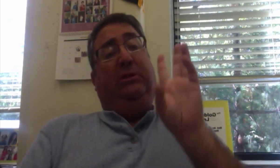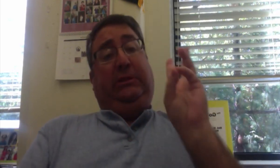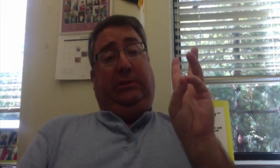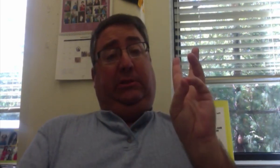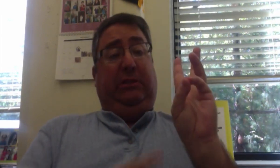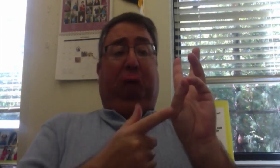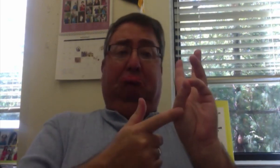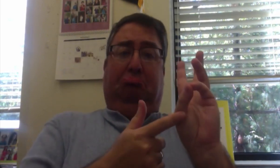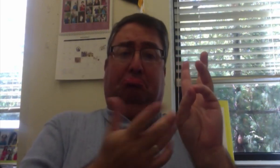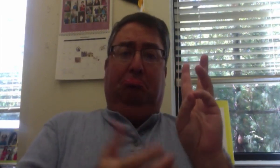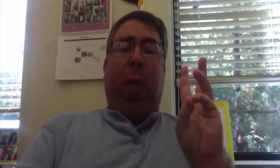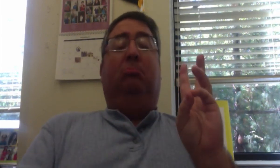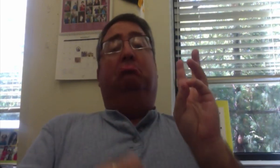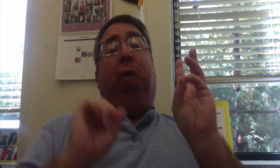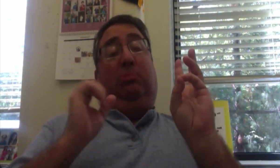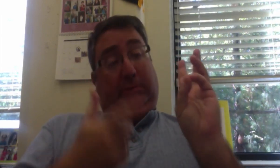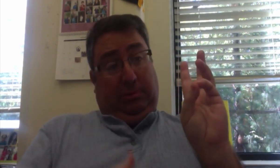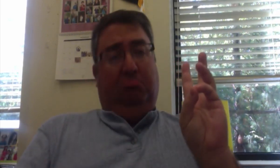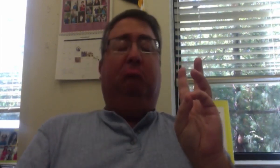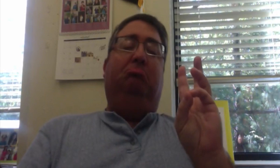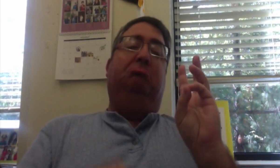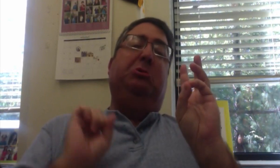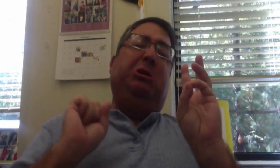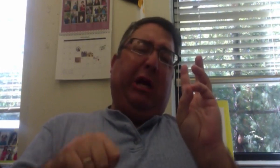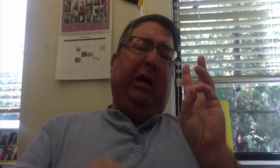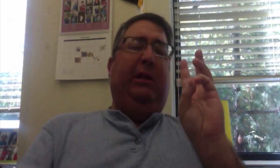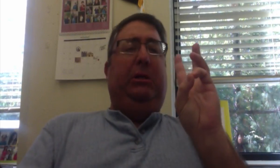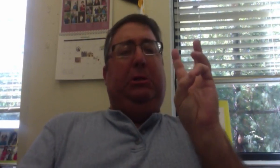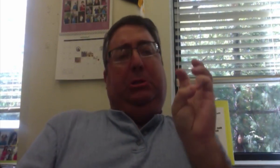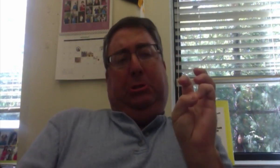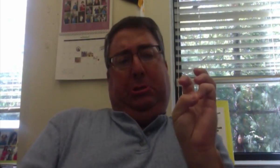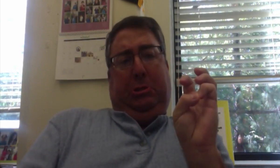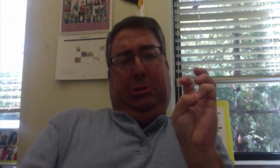You could do the "6" handshape. You can bend the fingers like this